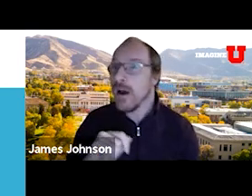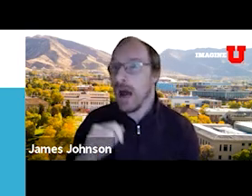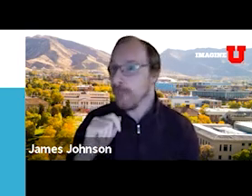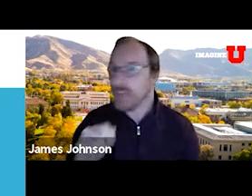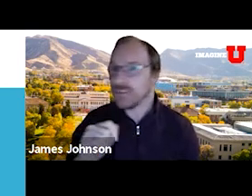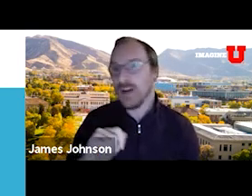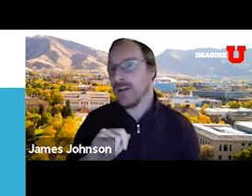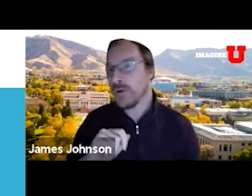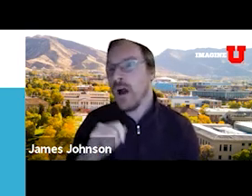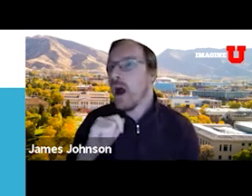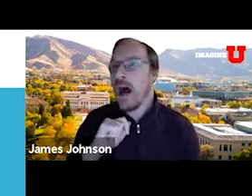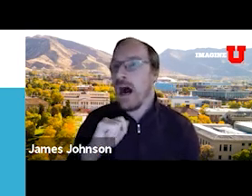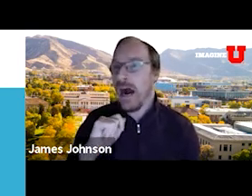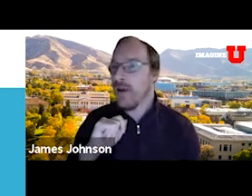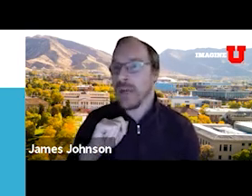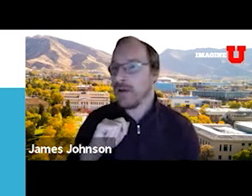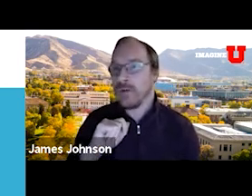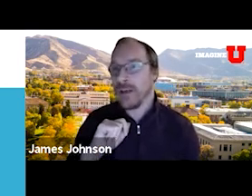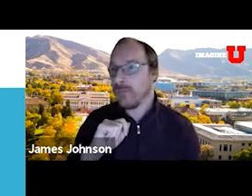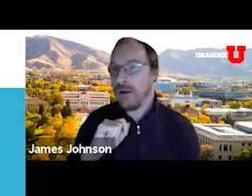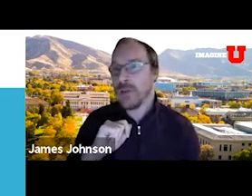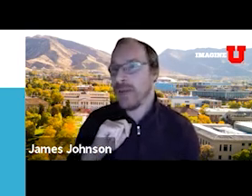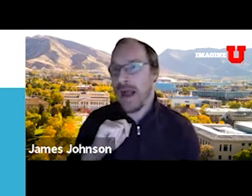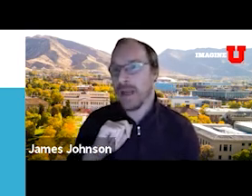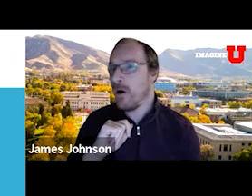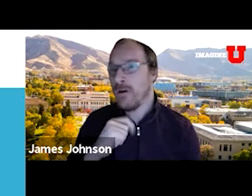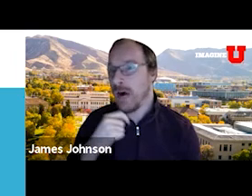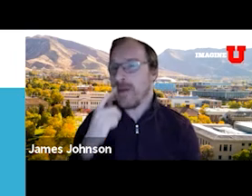I don't get really much payback at all.